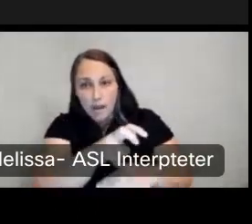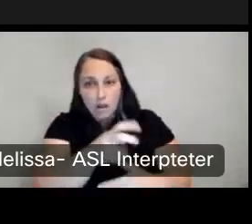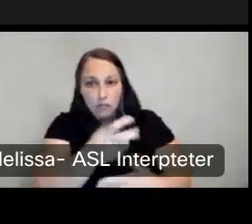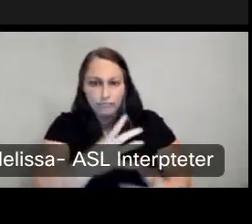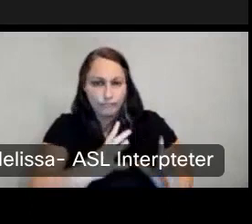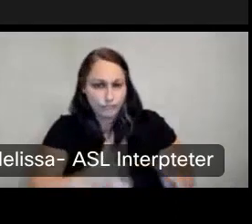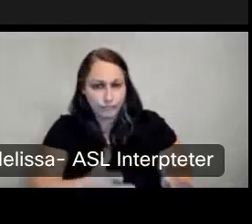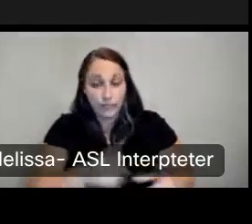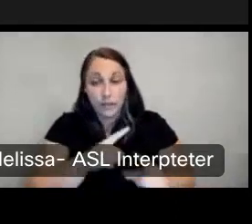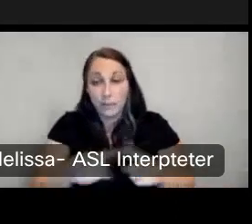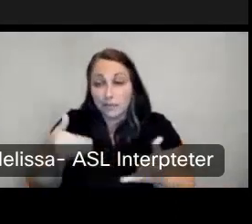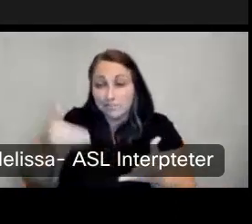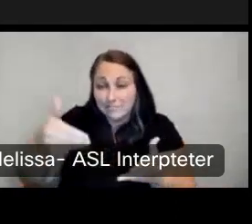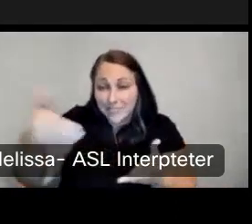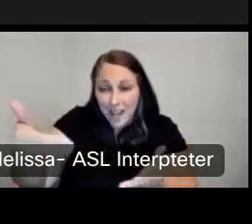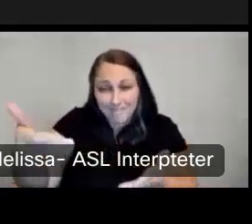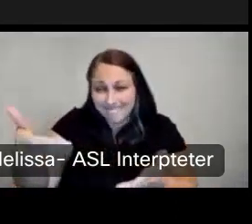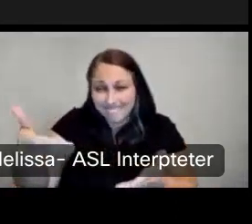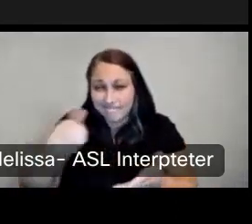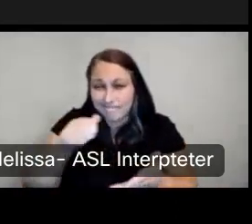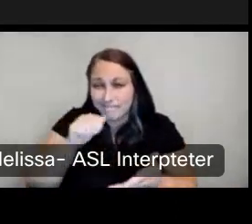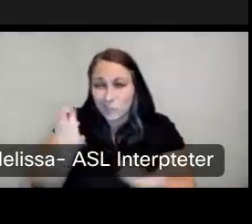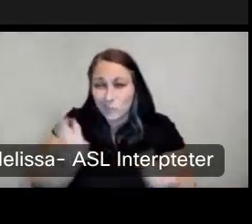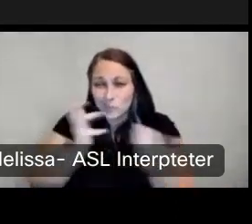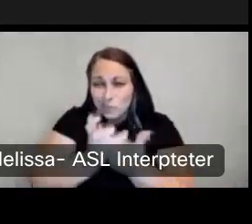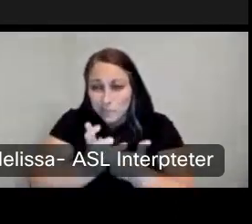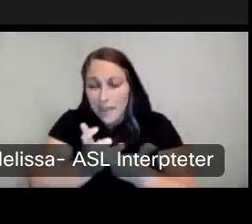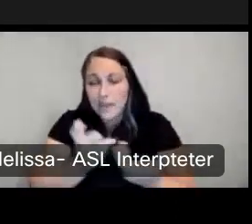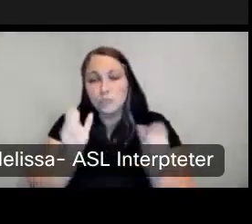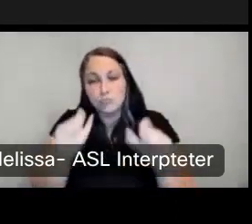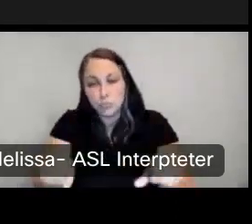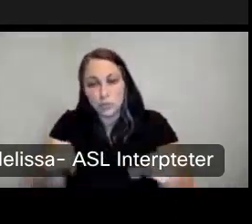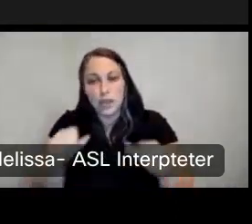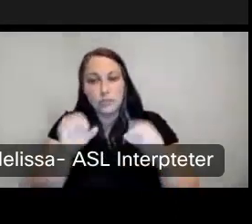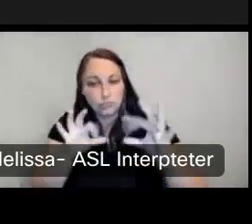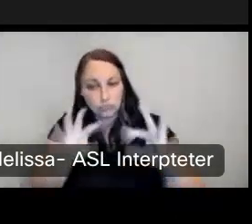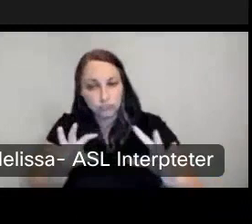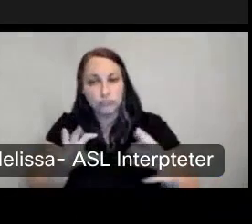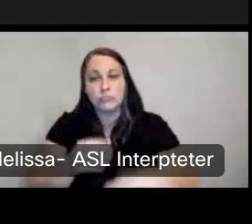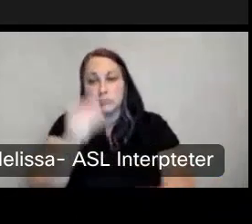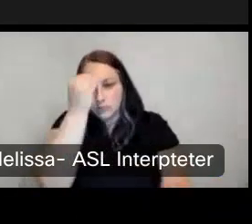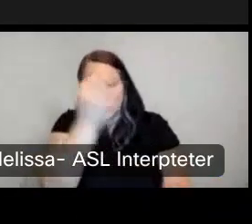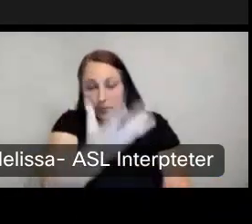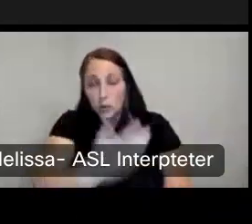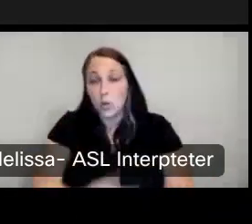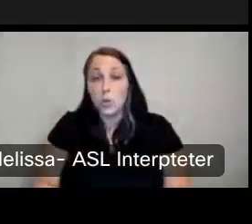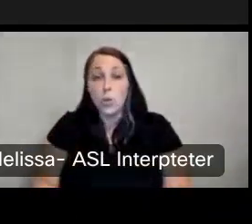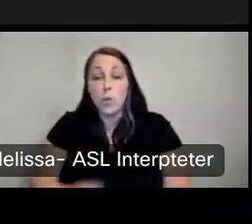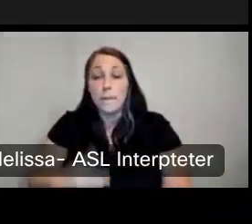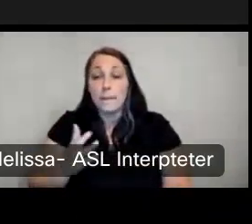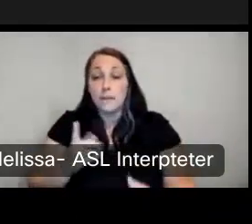that we're proposing or one particular routing of the of the segment of the route please share that